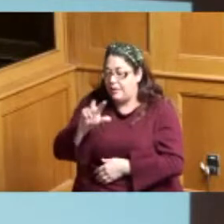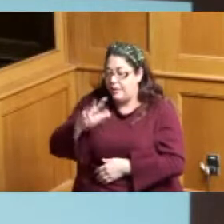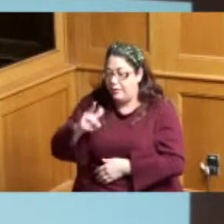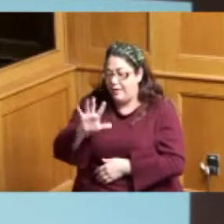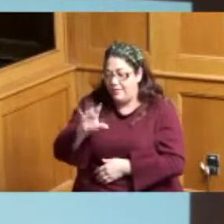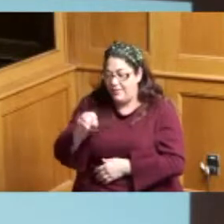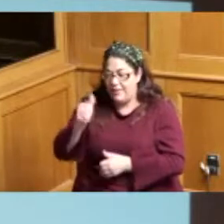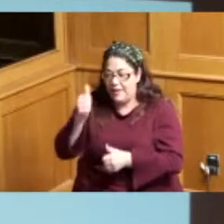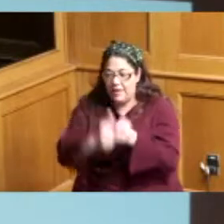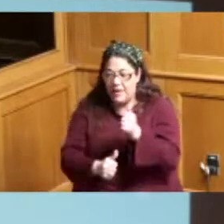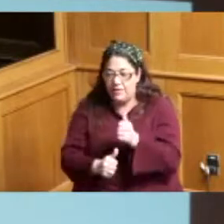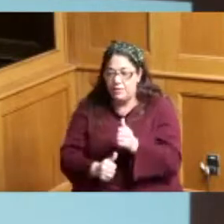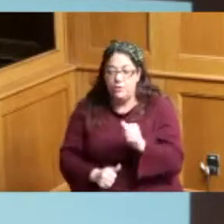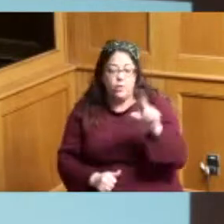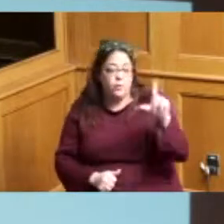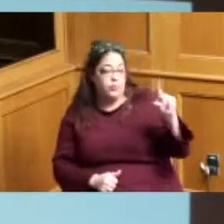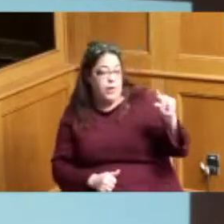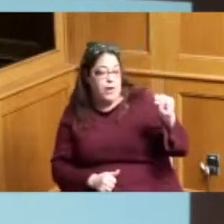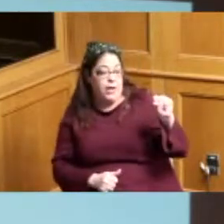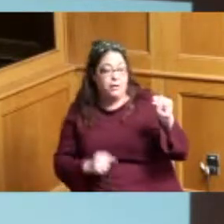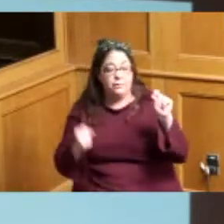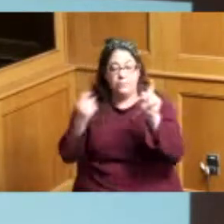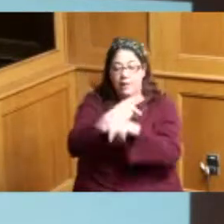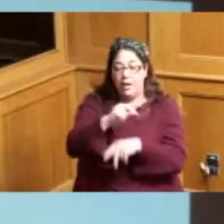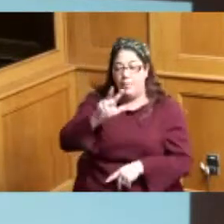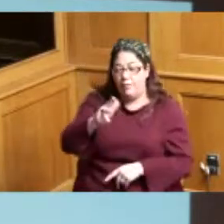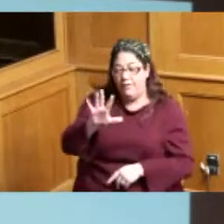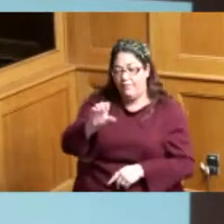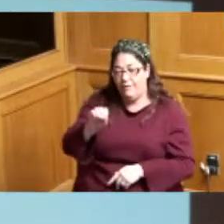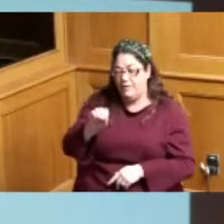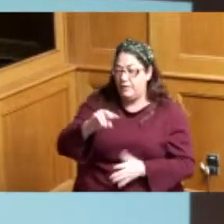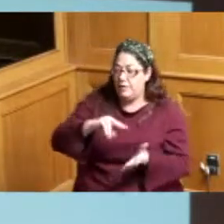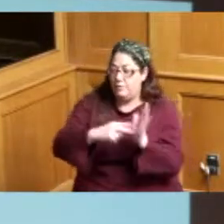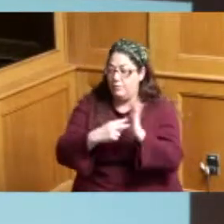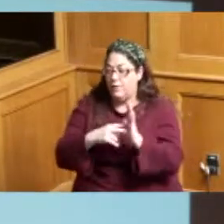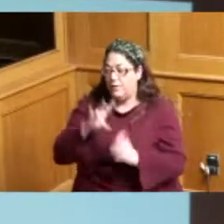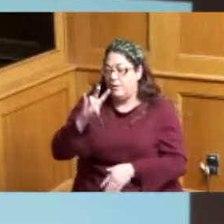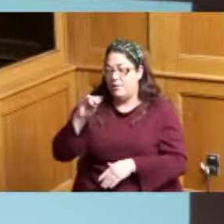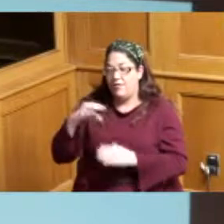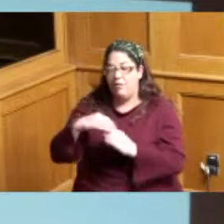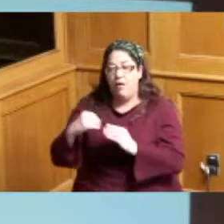so therefore their charge will be 70 a month so that's how the example calculation works